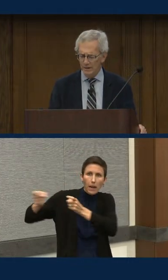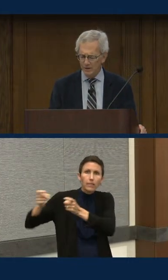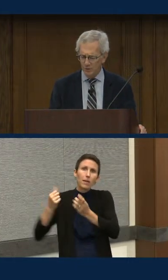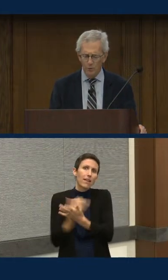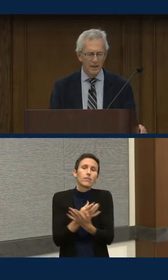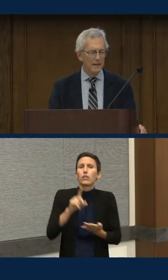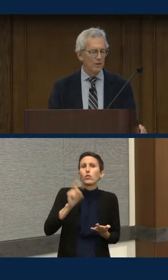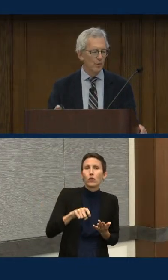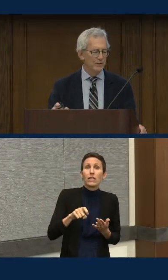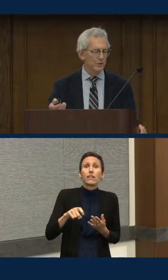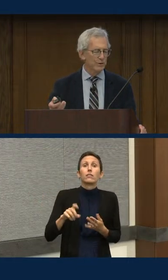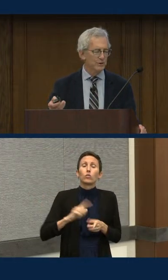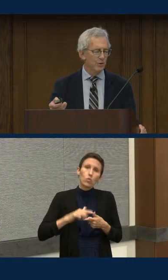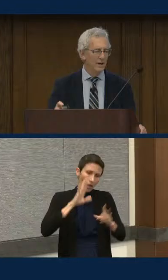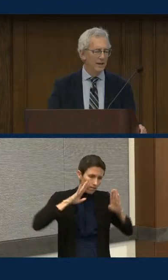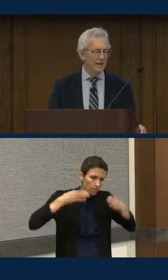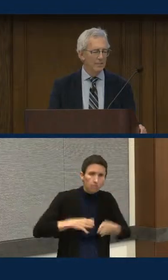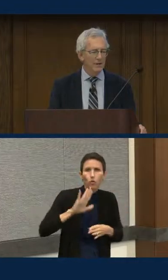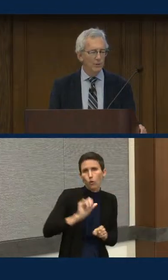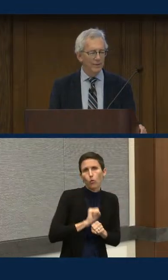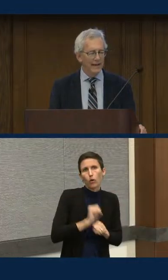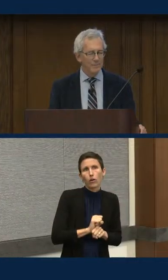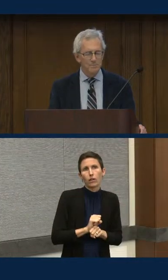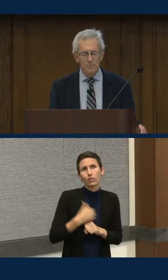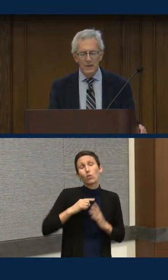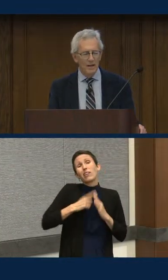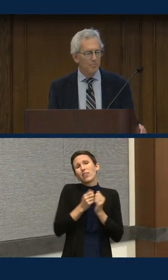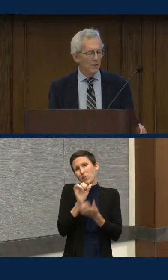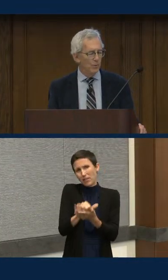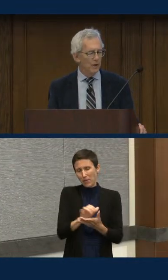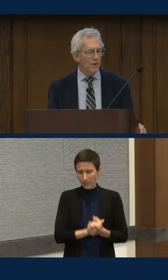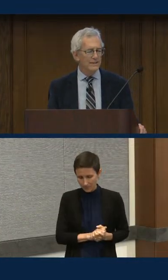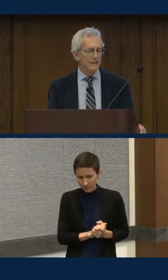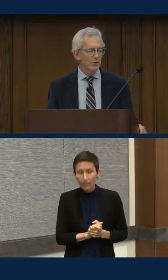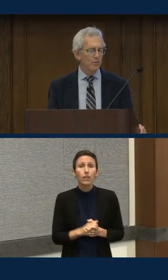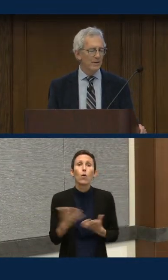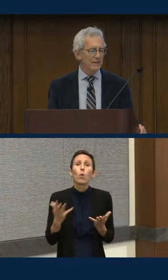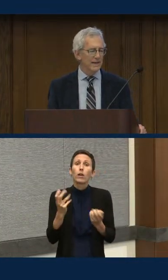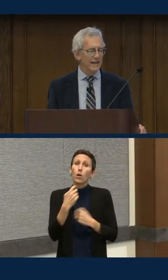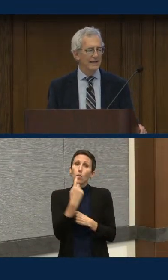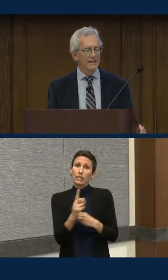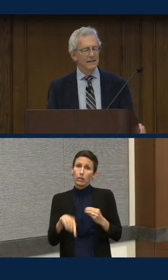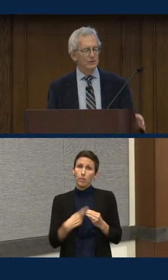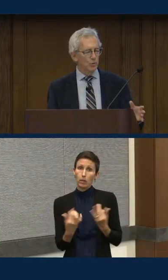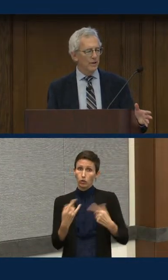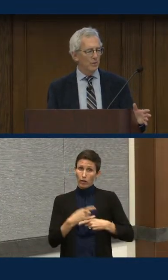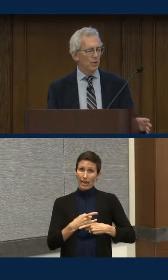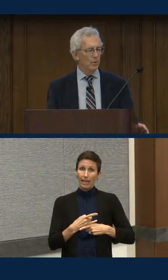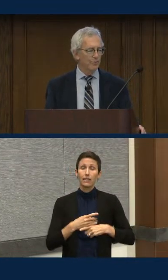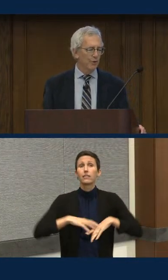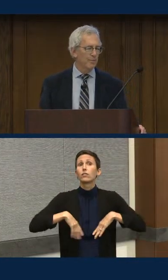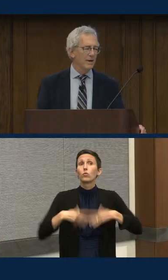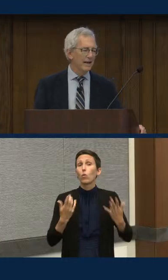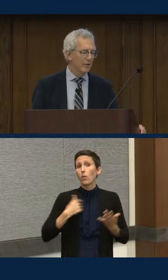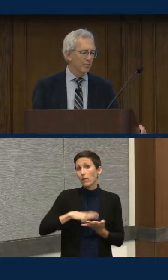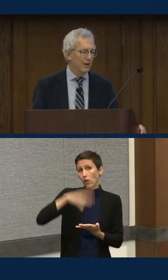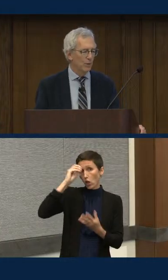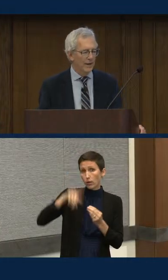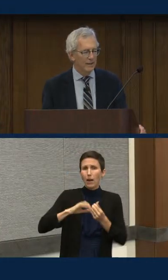research. So I begin with that. But what I want to tell you about today is what we've learned about how the brain